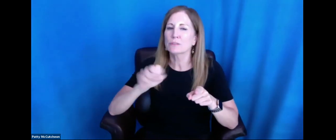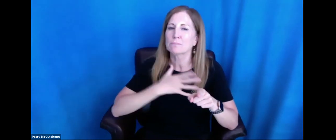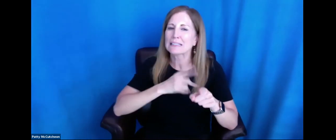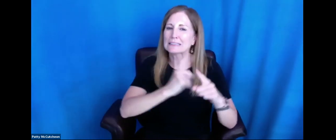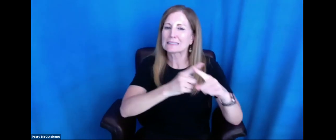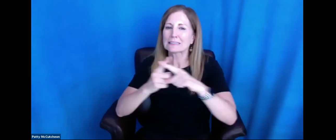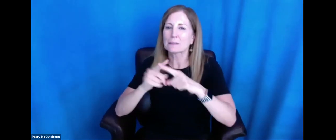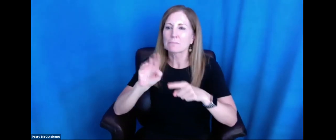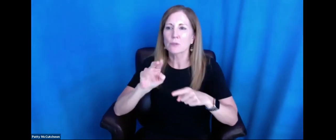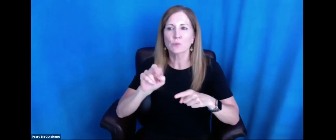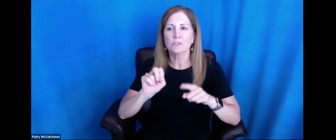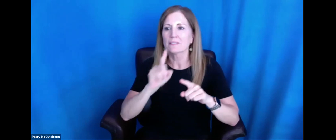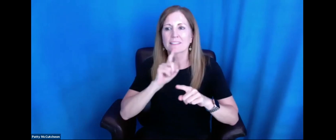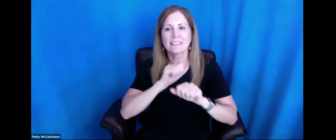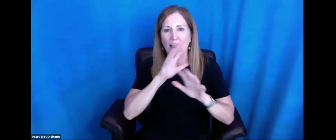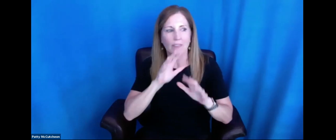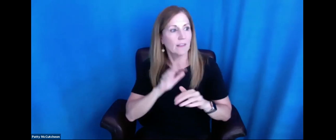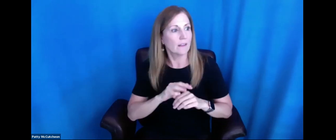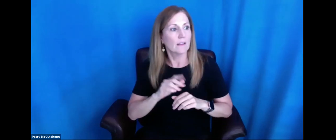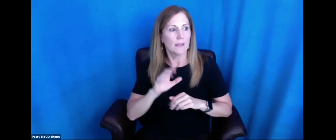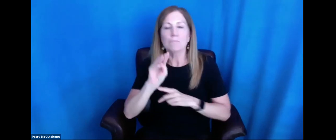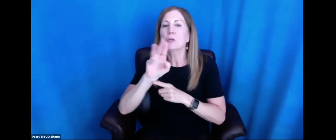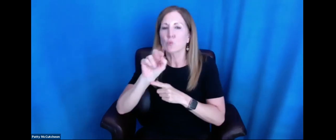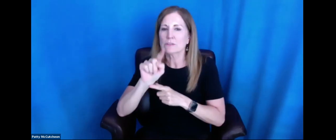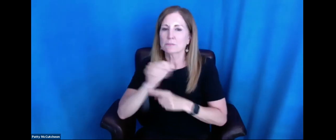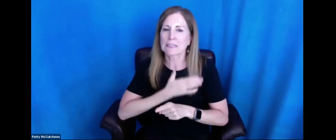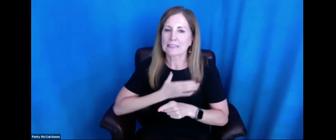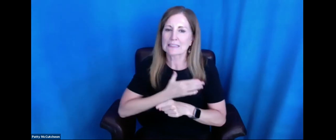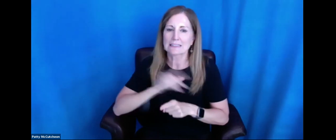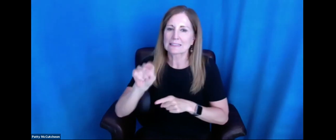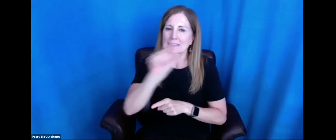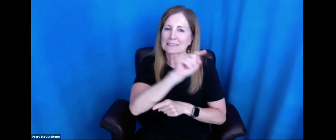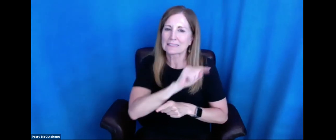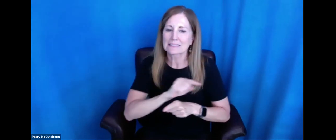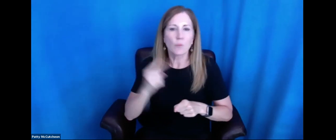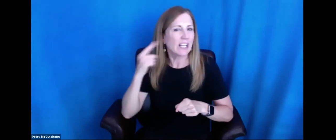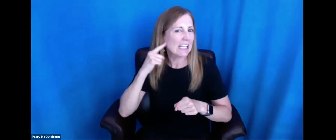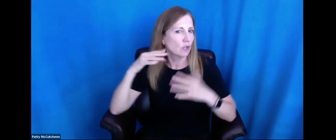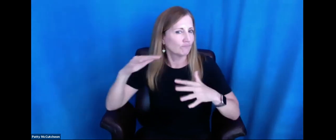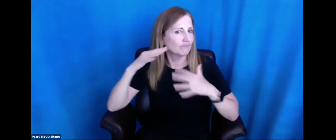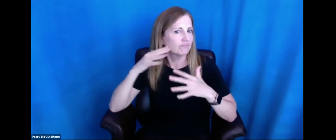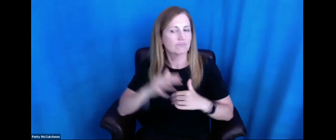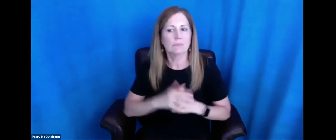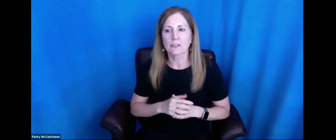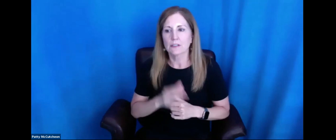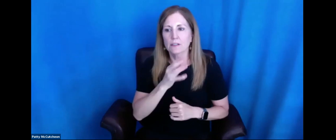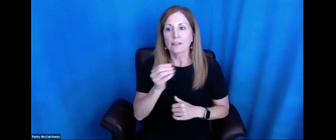This is nothing new. And yet we couldn't get the bipartisan support we needed in the legislature.